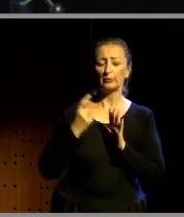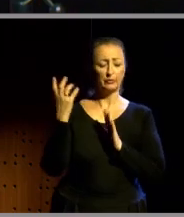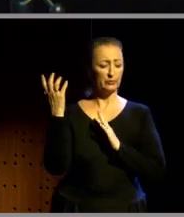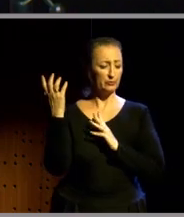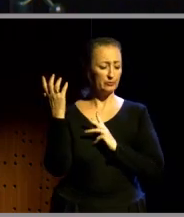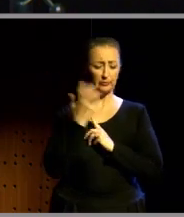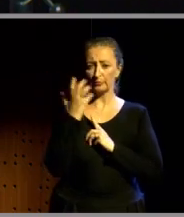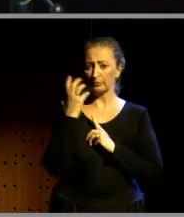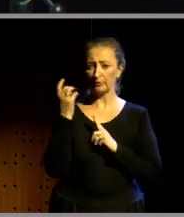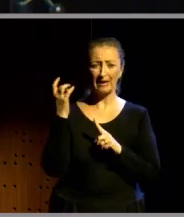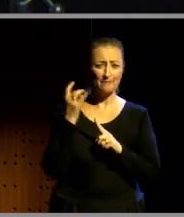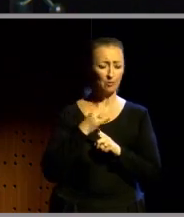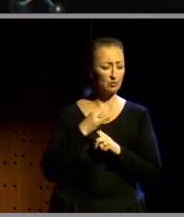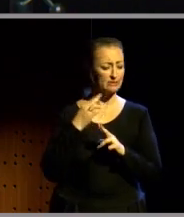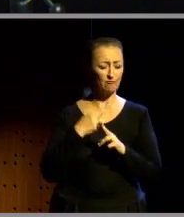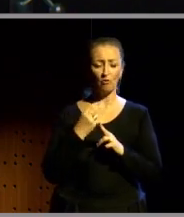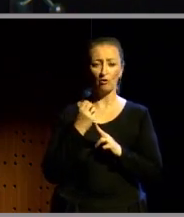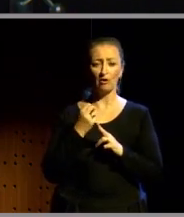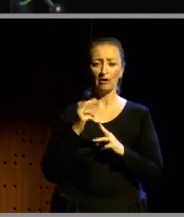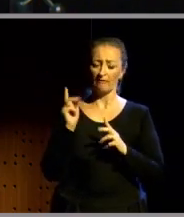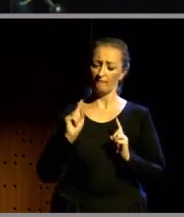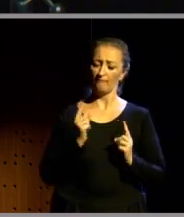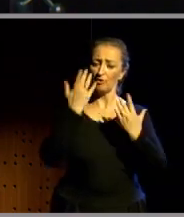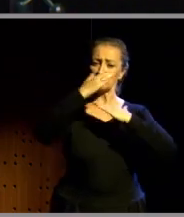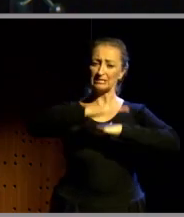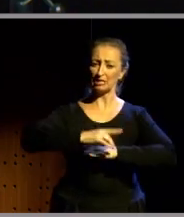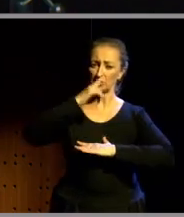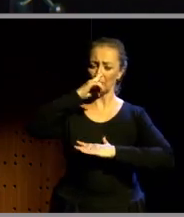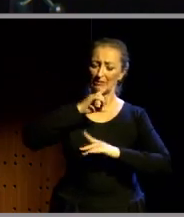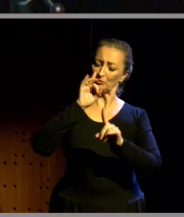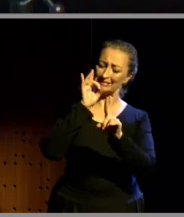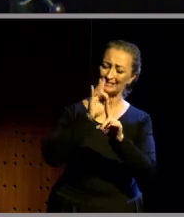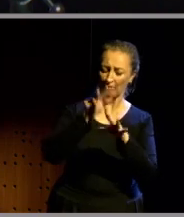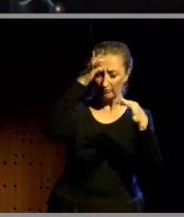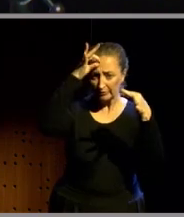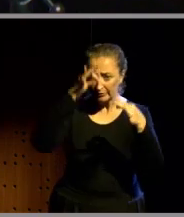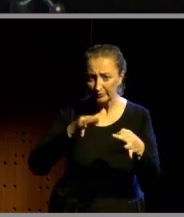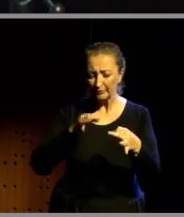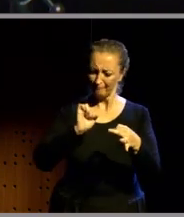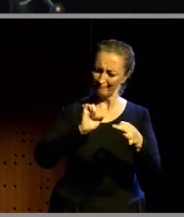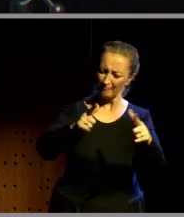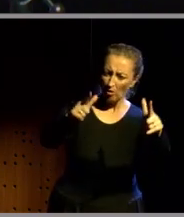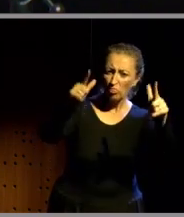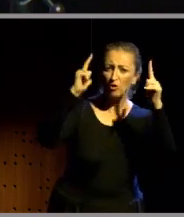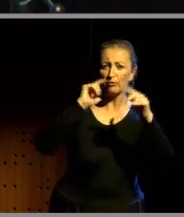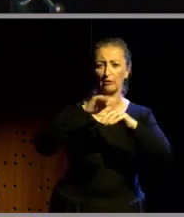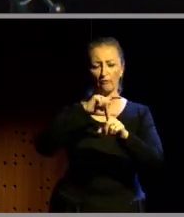people's self-determination, cultural authority and remarkable leadership.